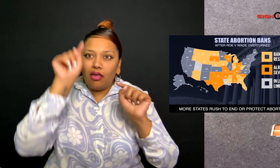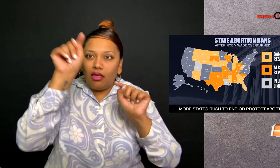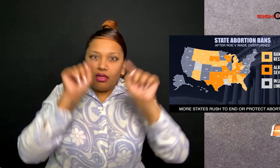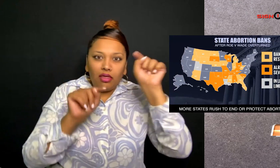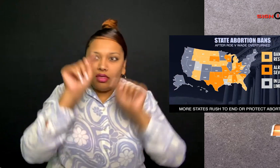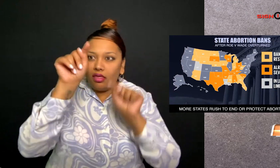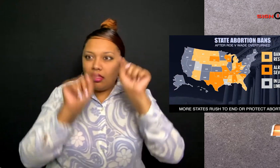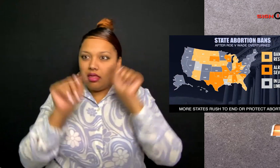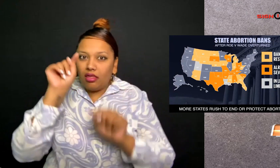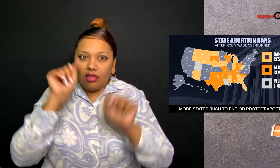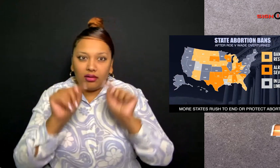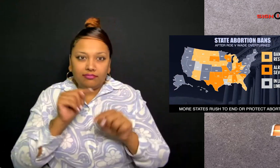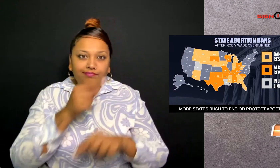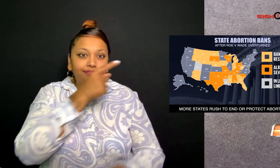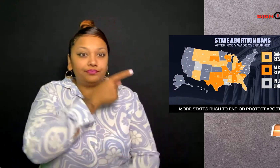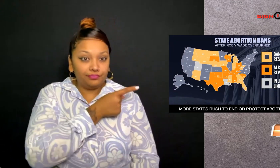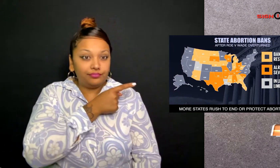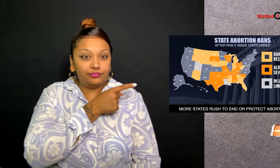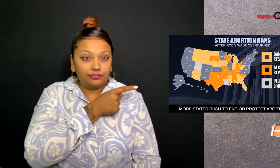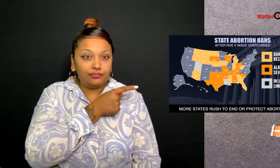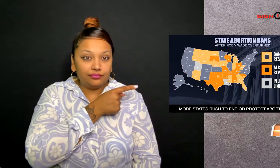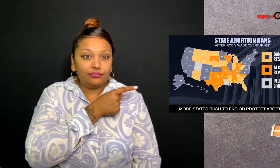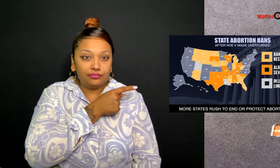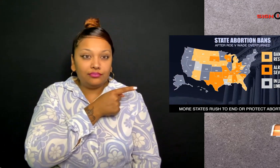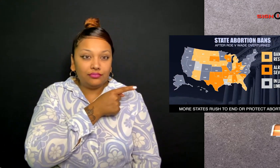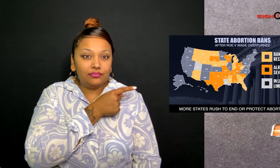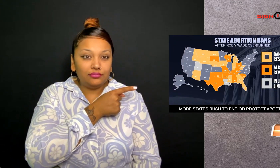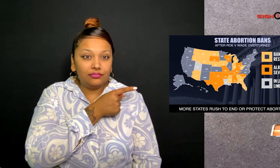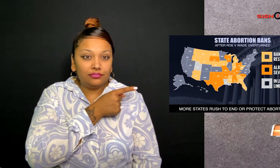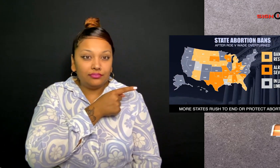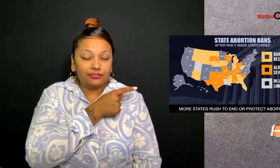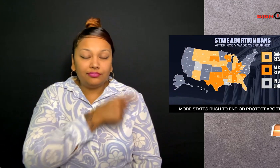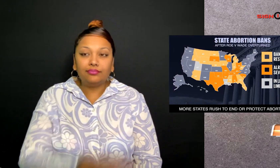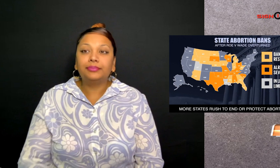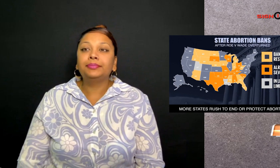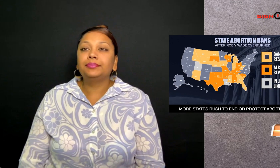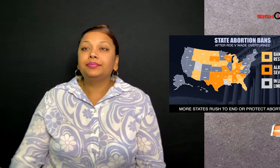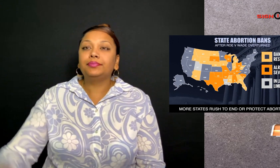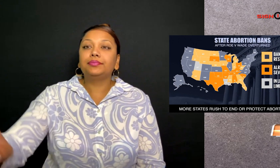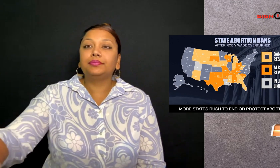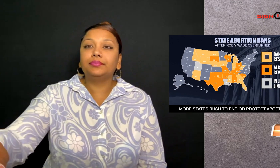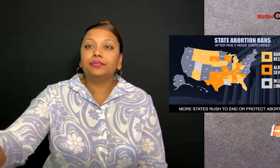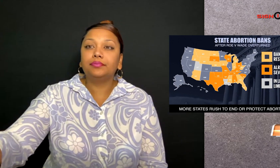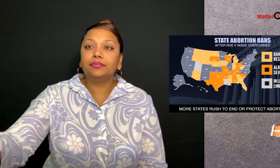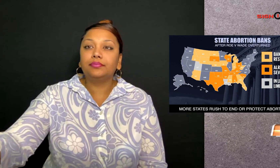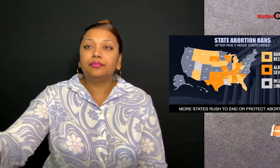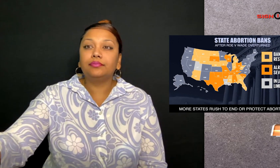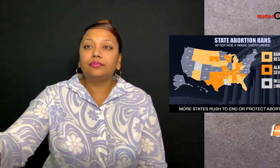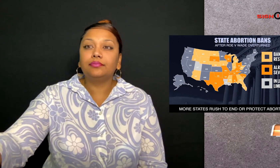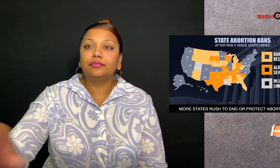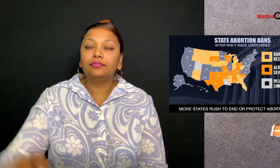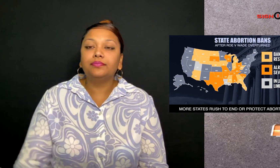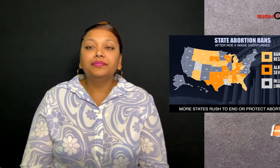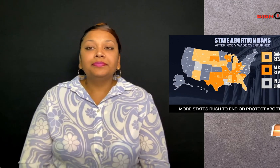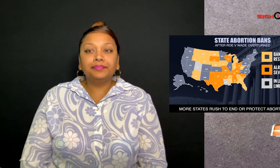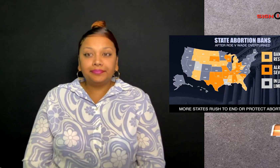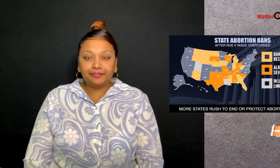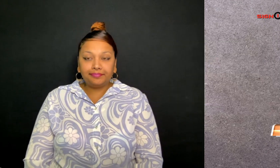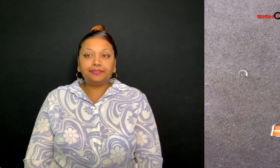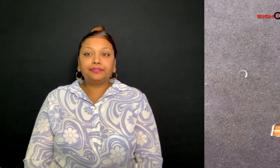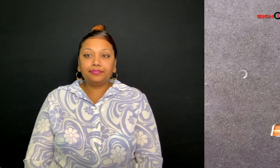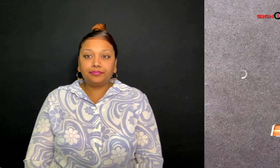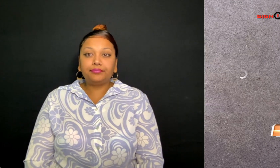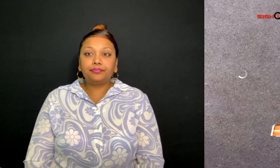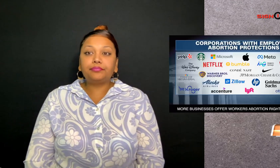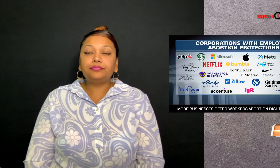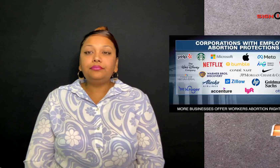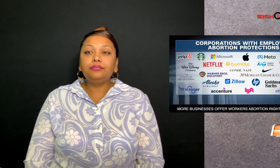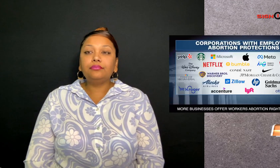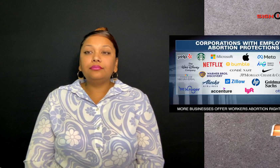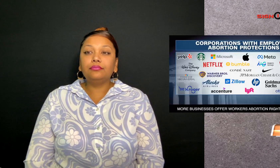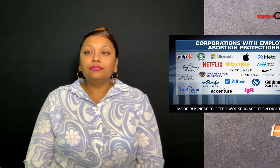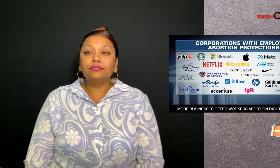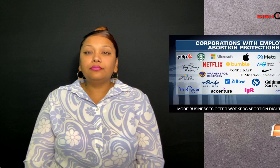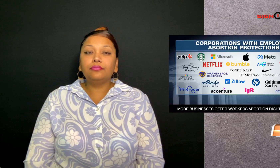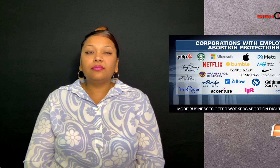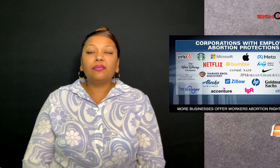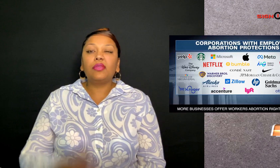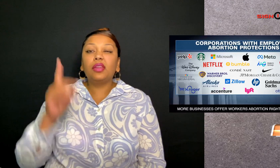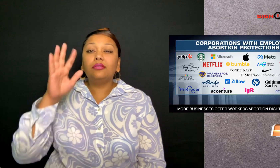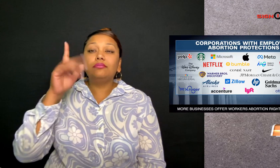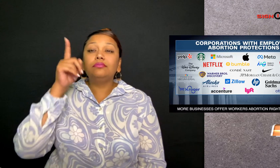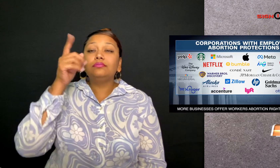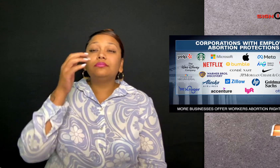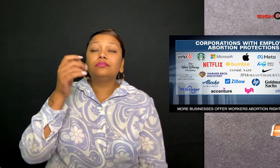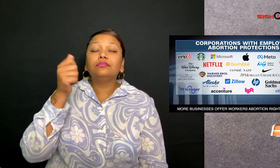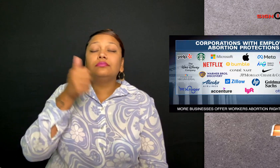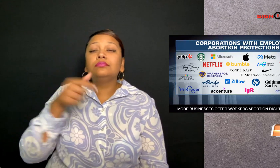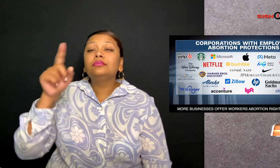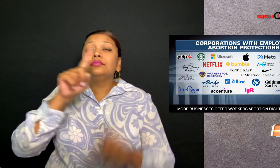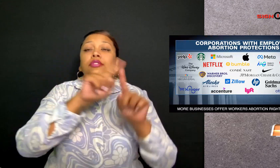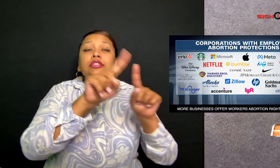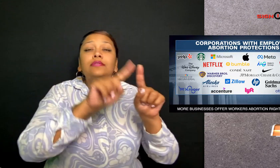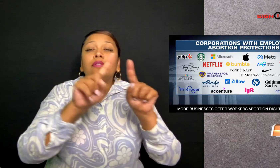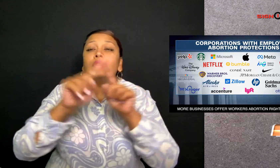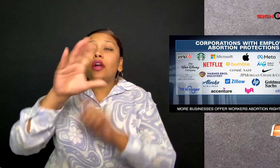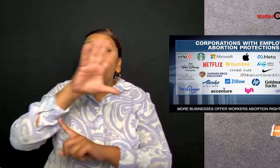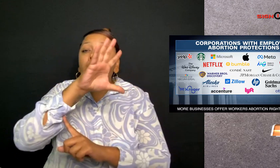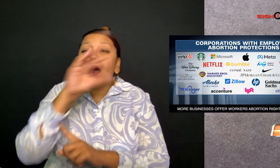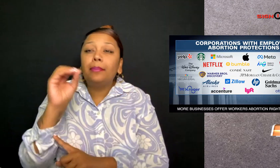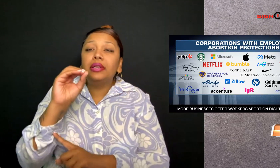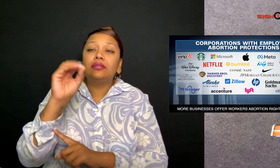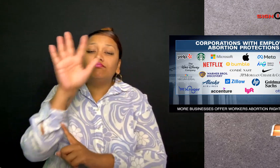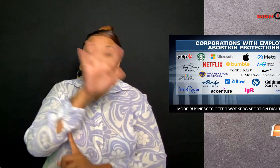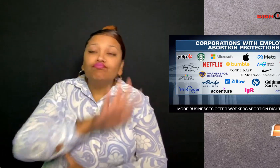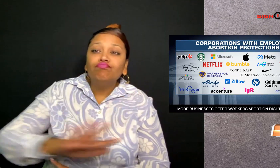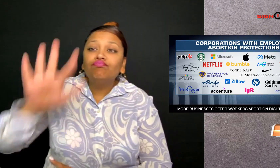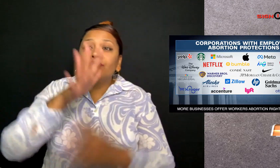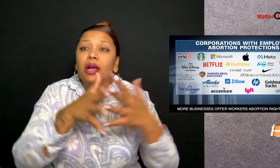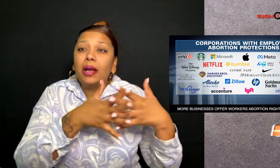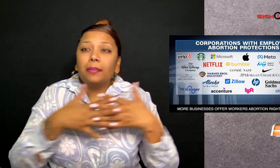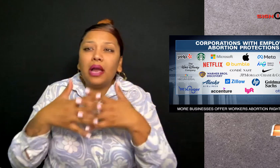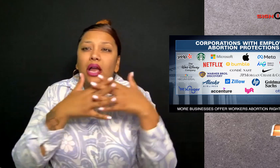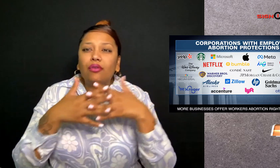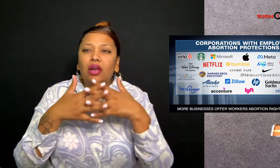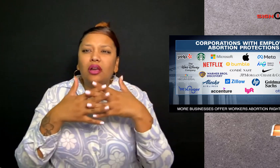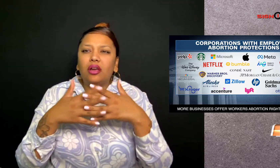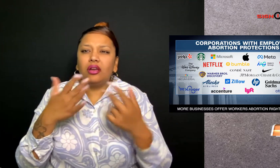there is a lot going on all over the country